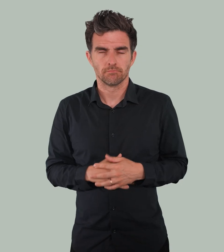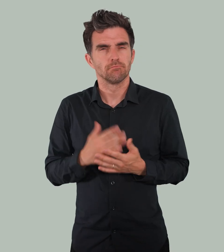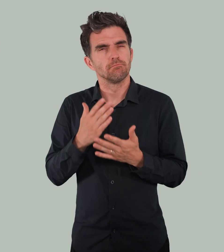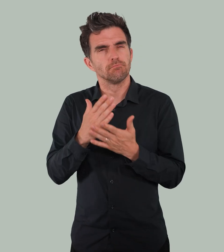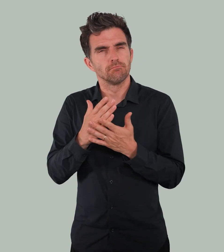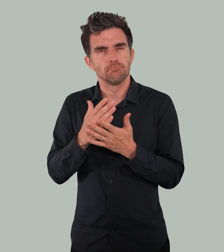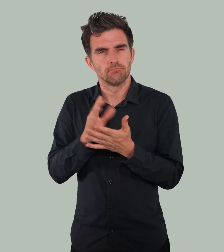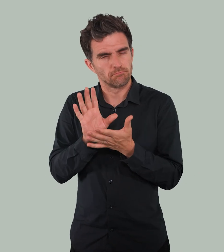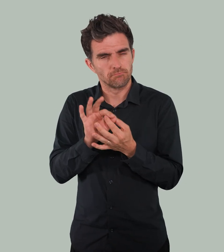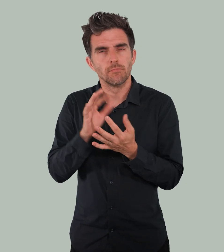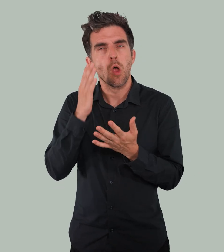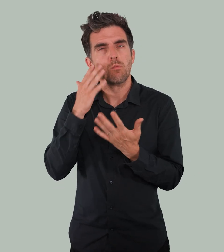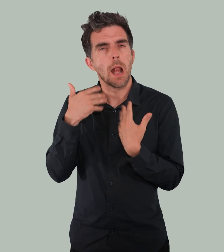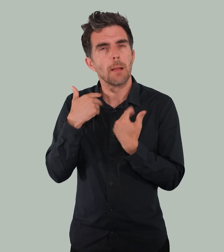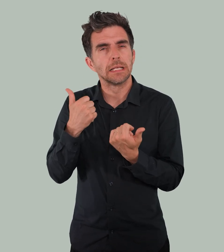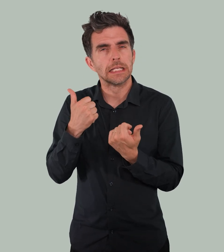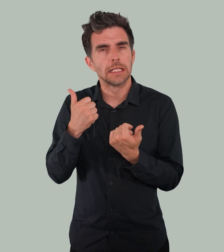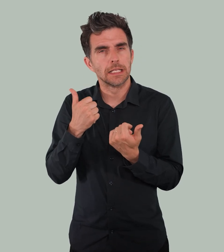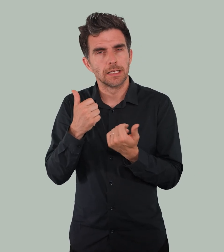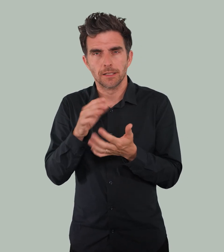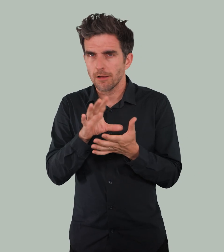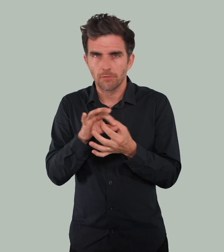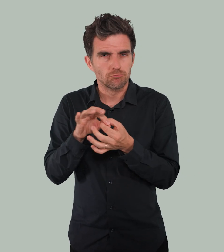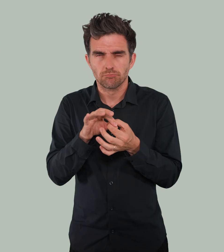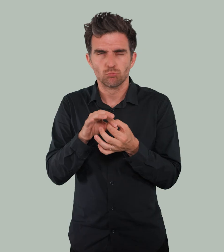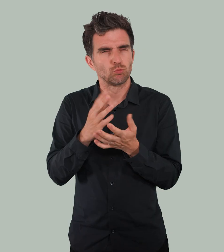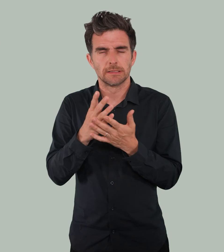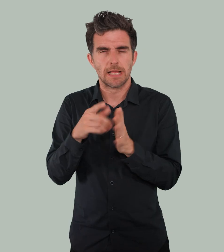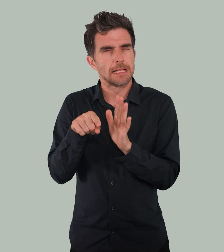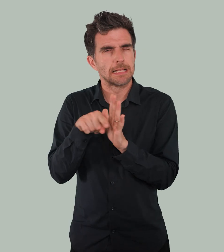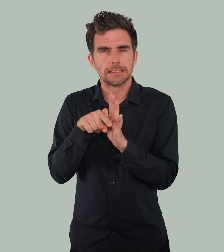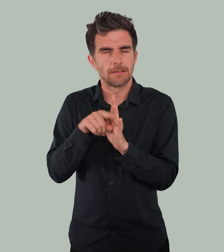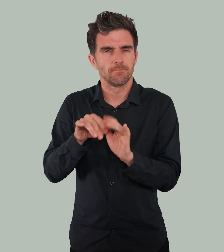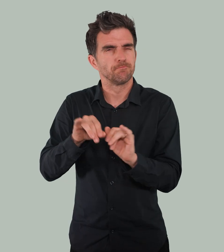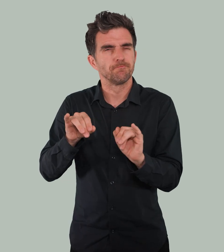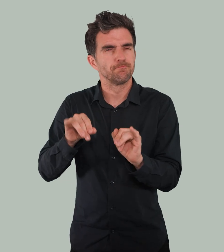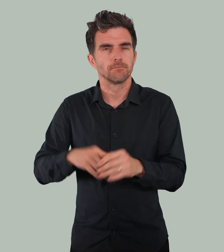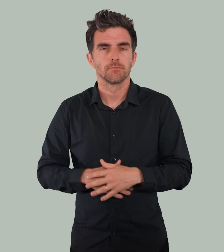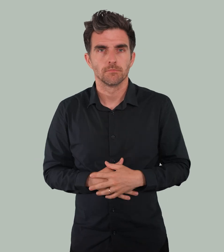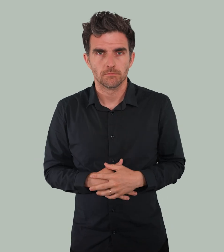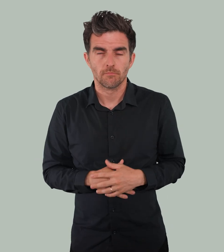Negative impact on wellbeing and engagement